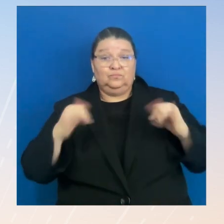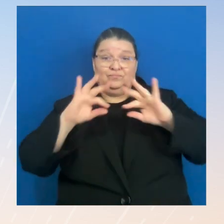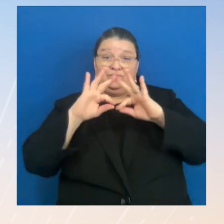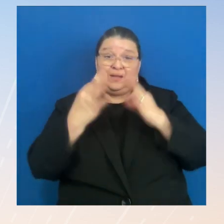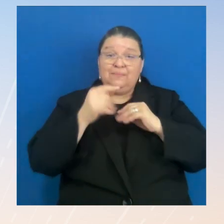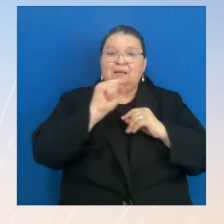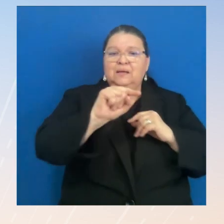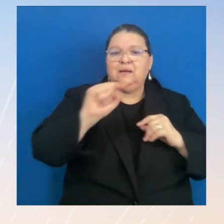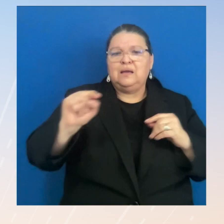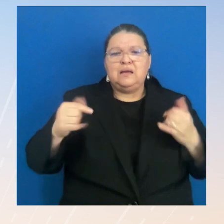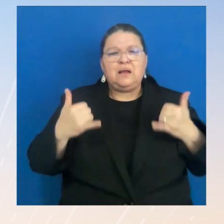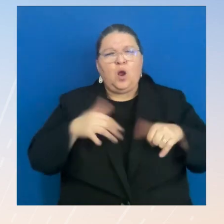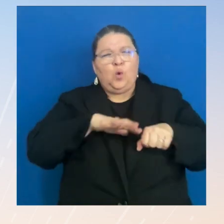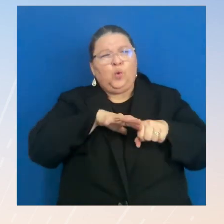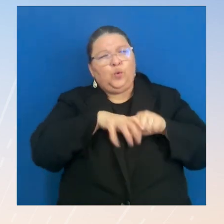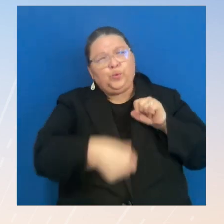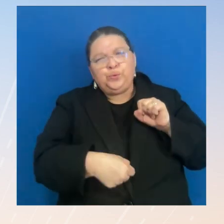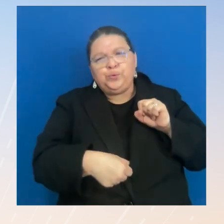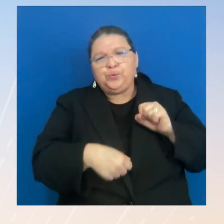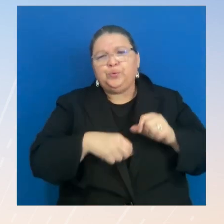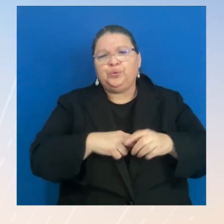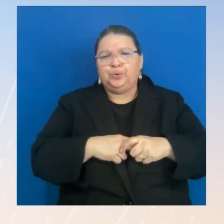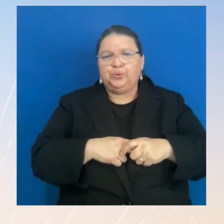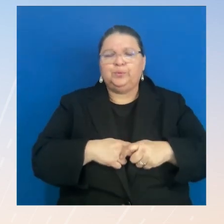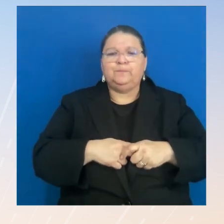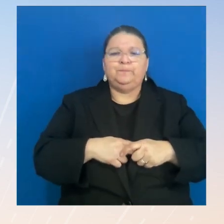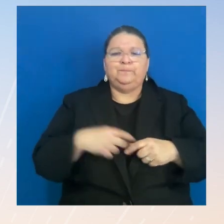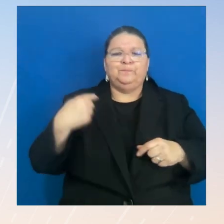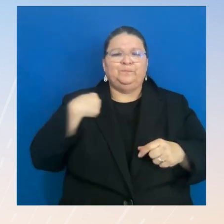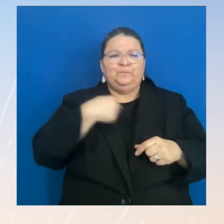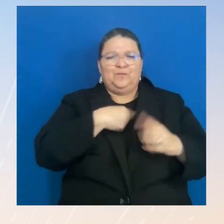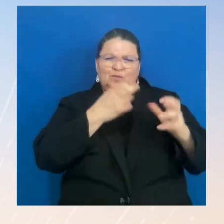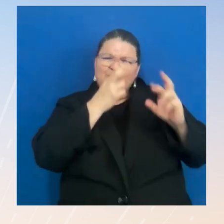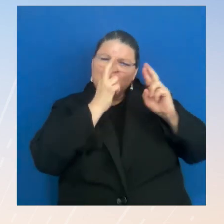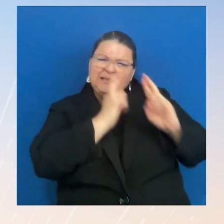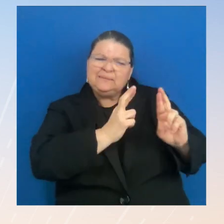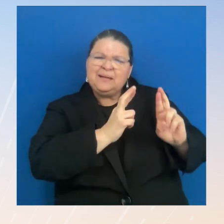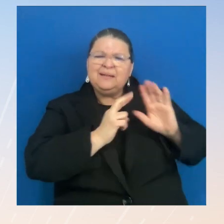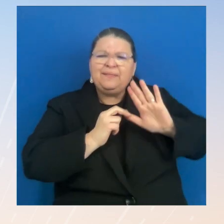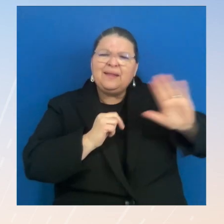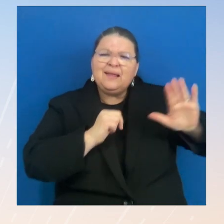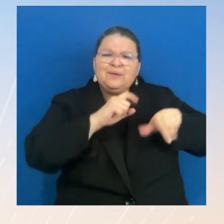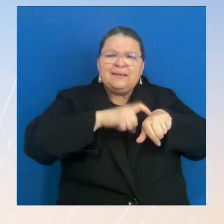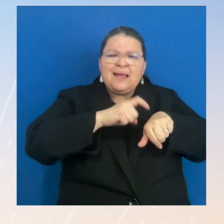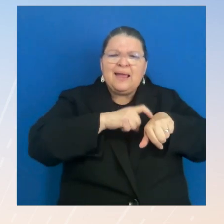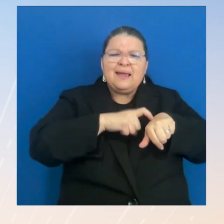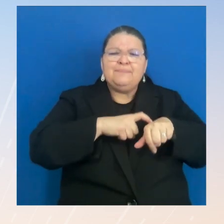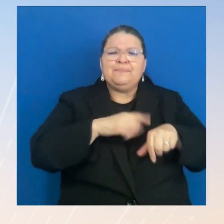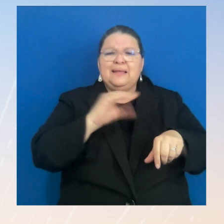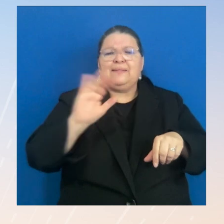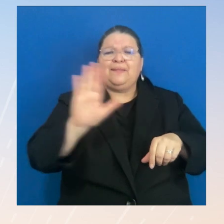I think we're just respecting their space and time. Go ahead. The Press: If I could really briefly -- Ms. Psaki: Yeah. The Press: -- just going back to COVID funding. Ms. Psaki: Yeah.